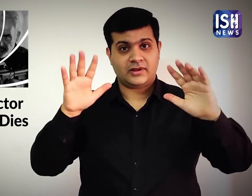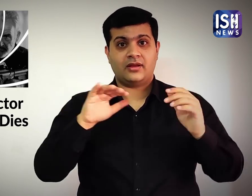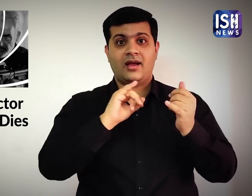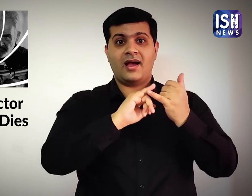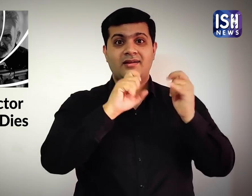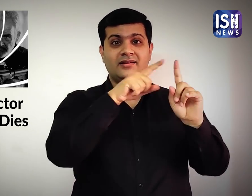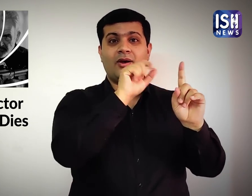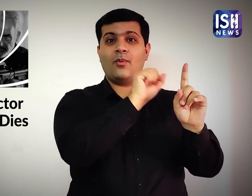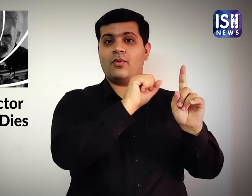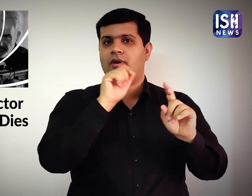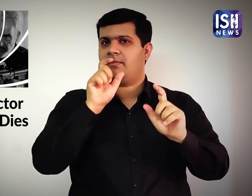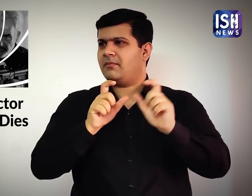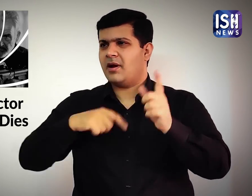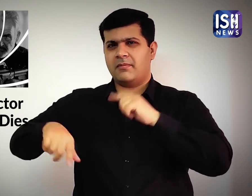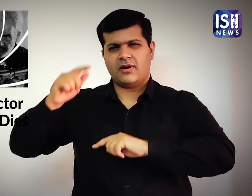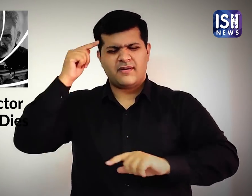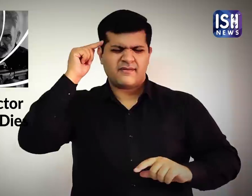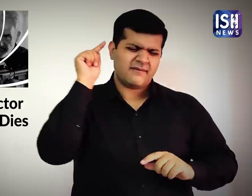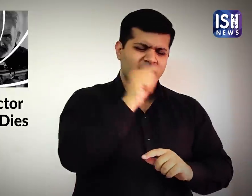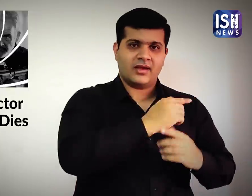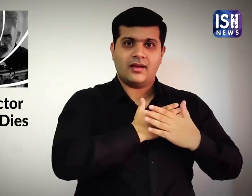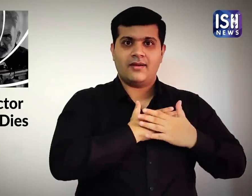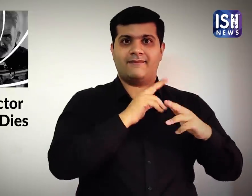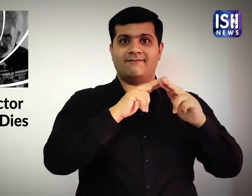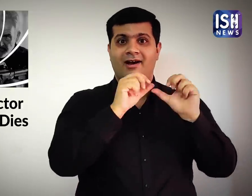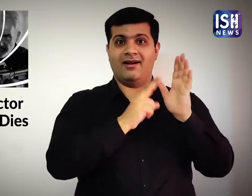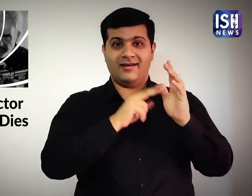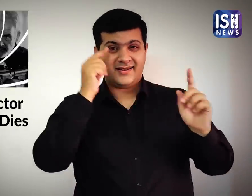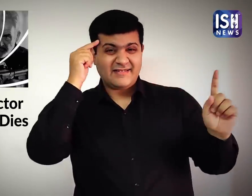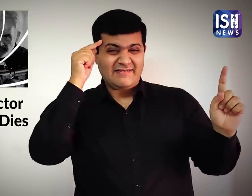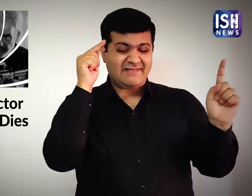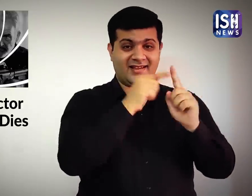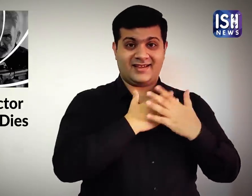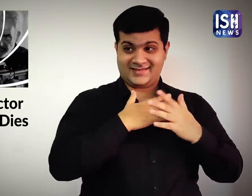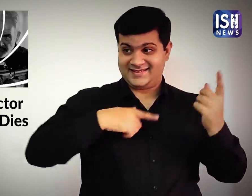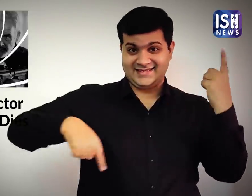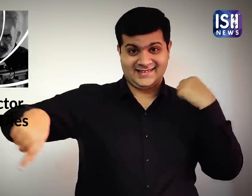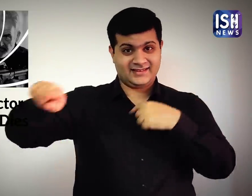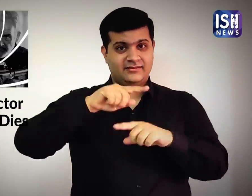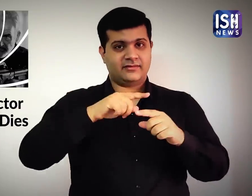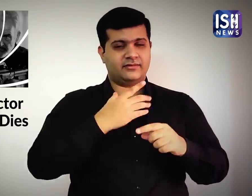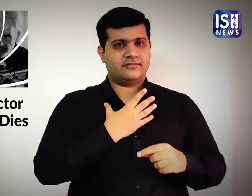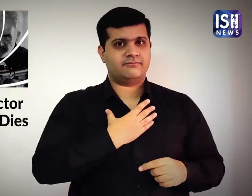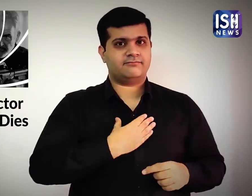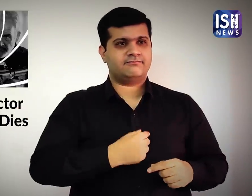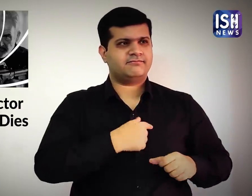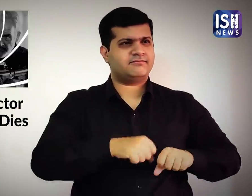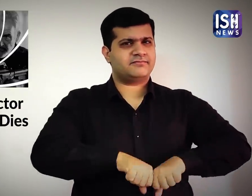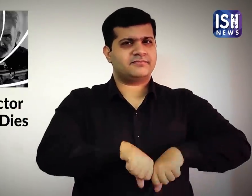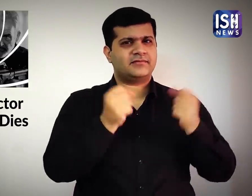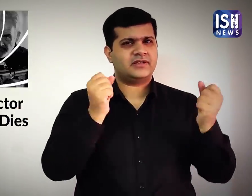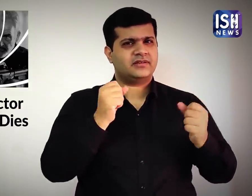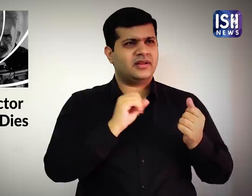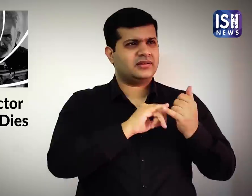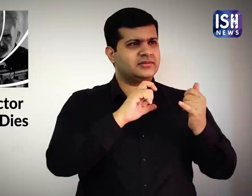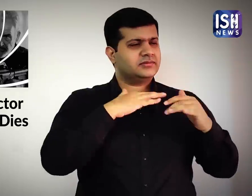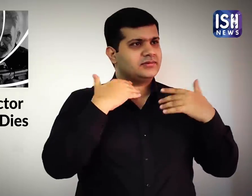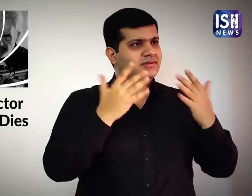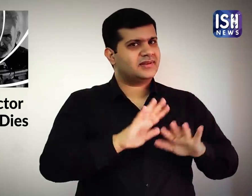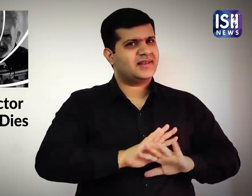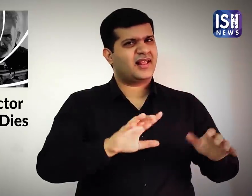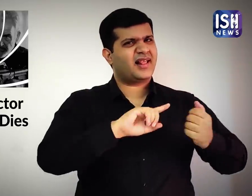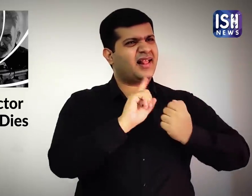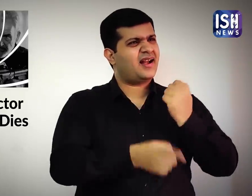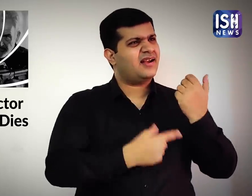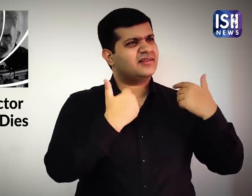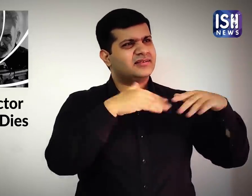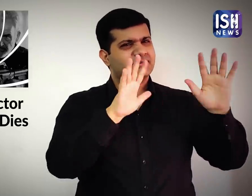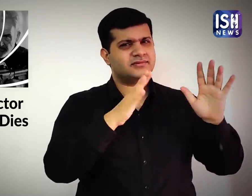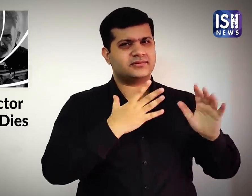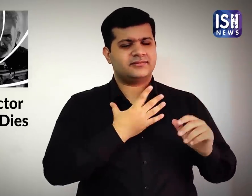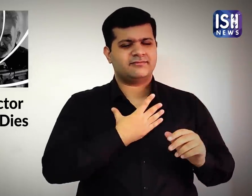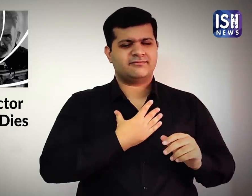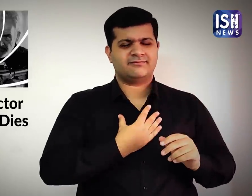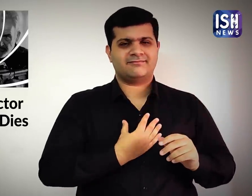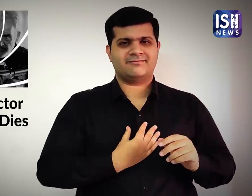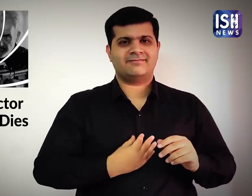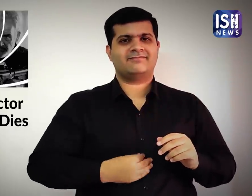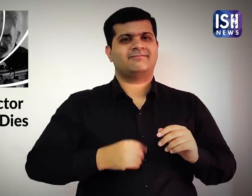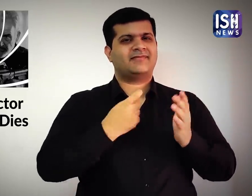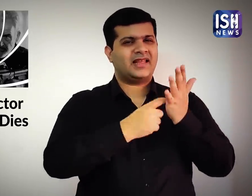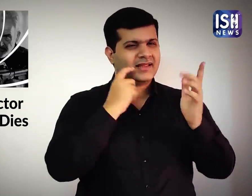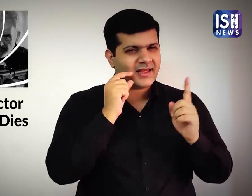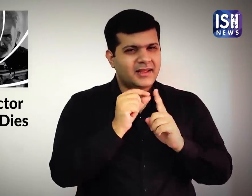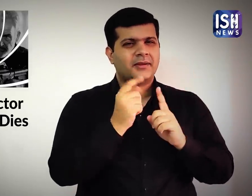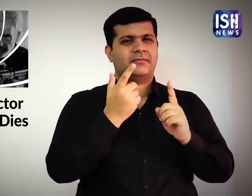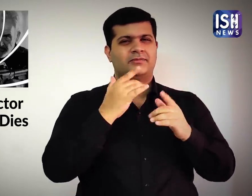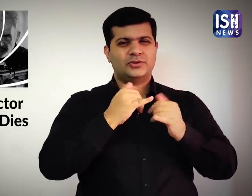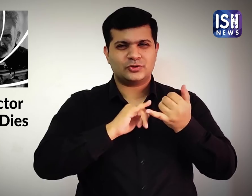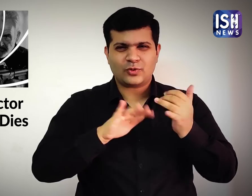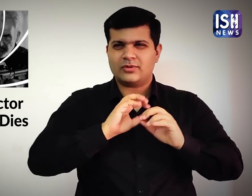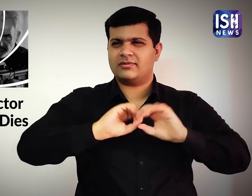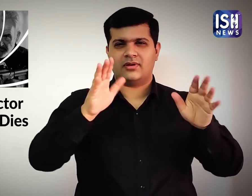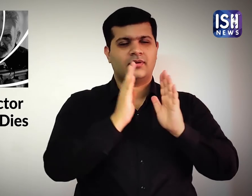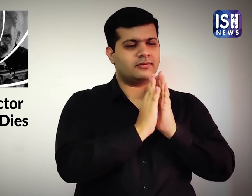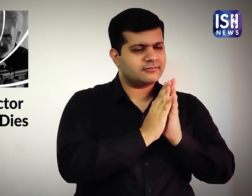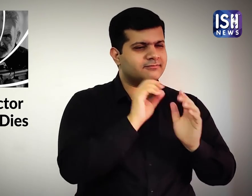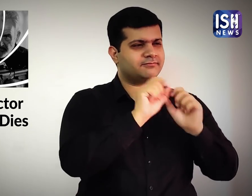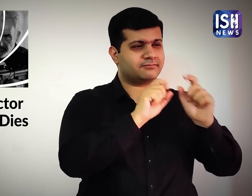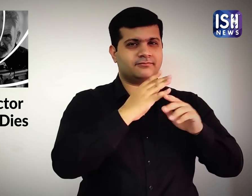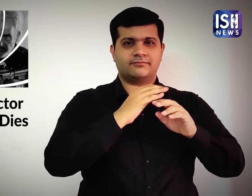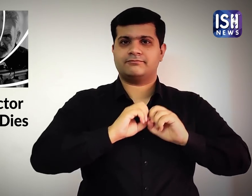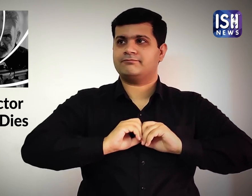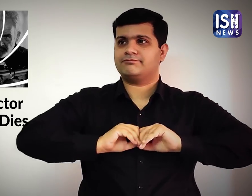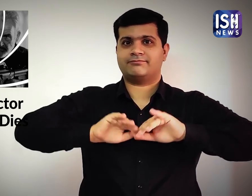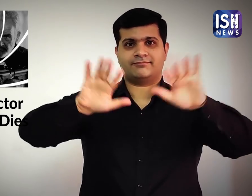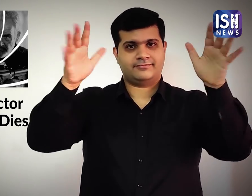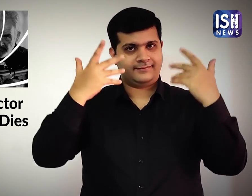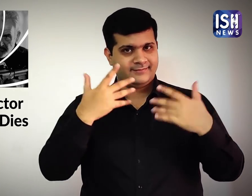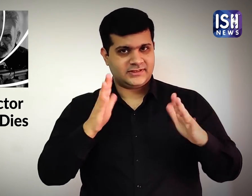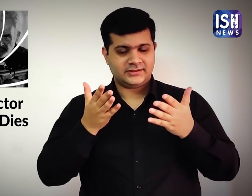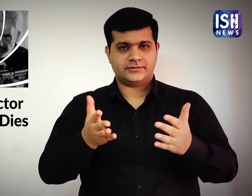many of his fans were heartbroken and everyone shared condolences on social media.